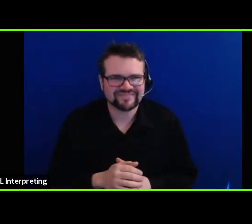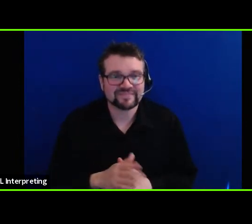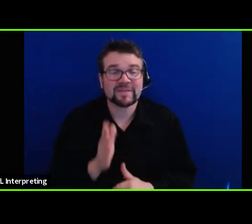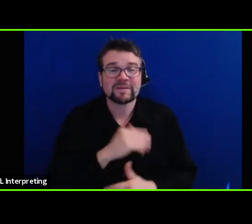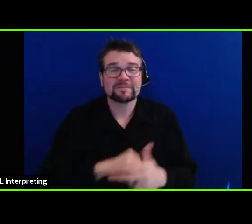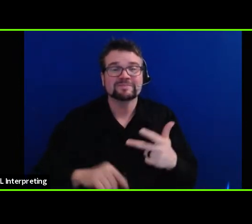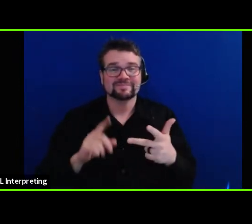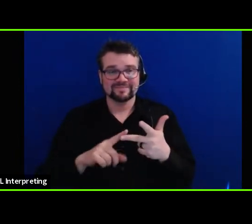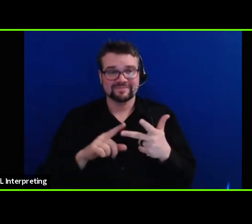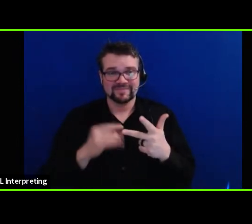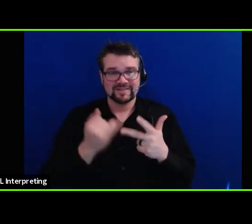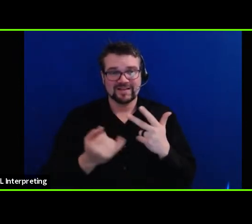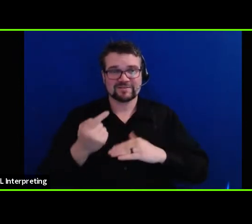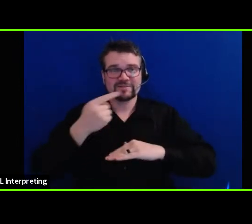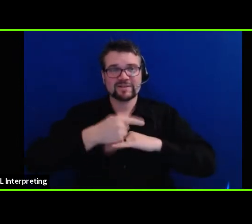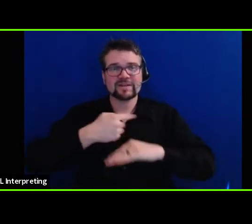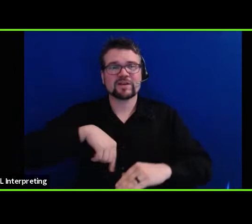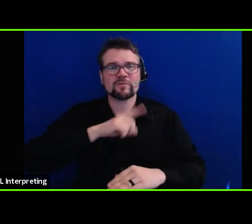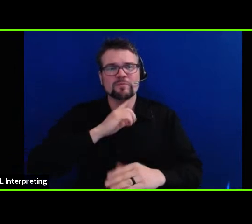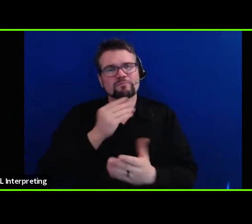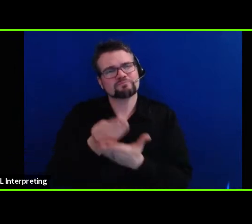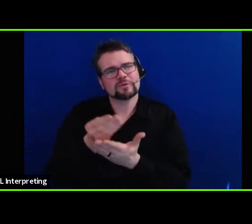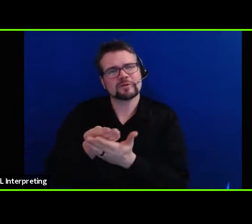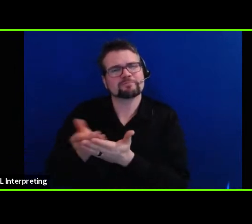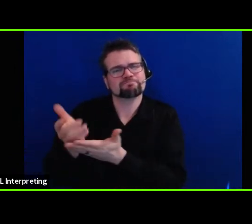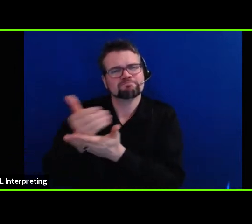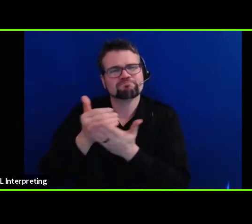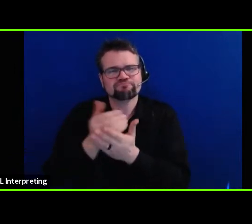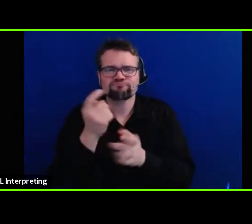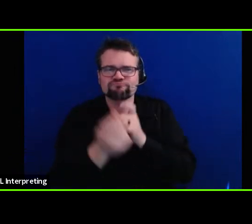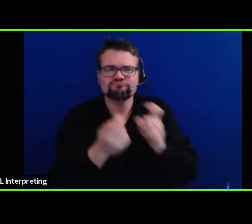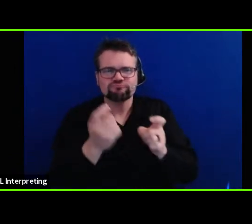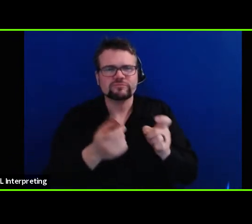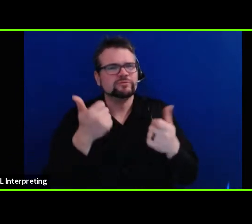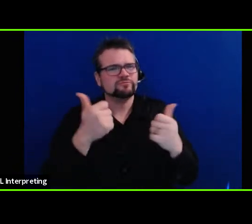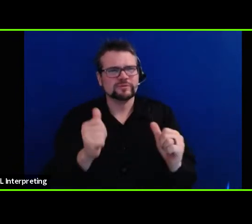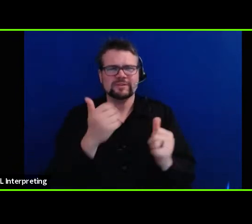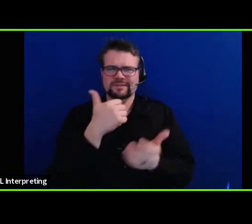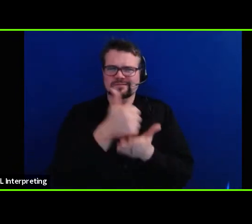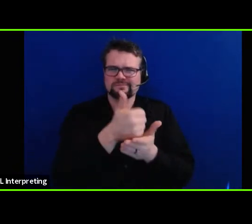SPINAL CORD INJURY RESEARCH WITH THE GOAL TO FIND A CURE FOR PEOPLE LIVING WITH SPINAL CORD INJURY.